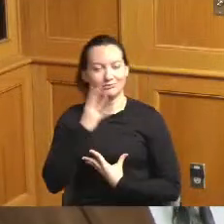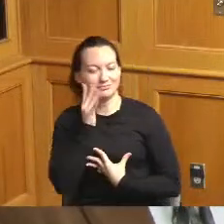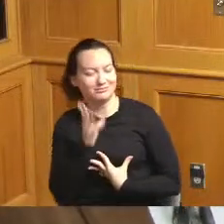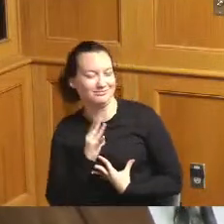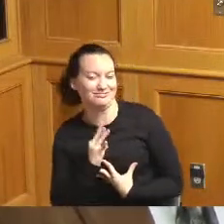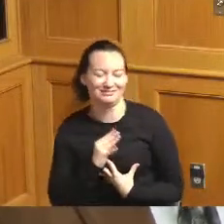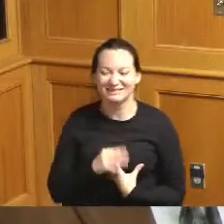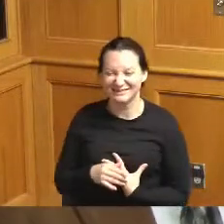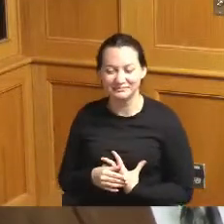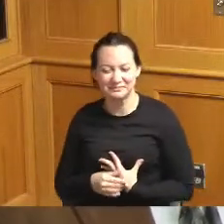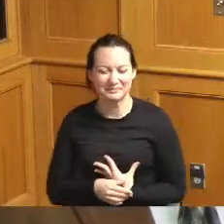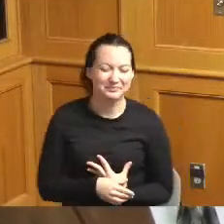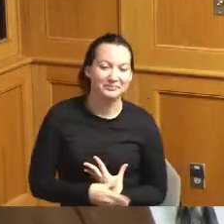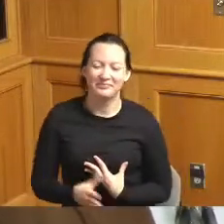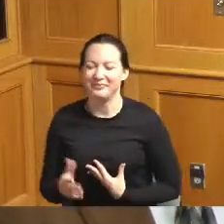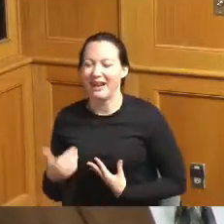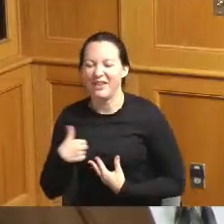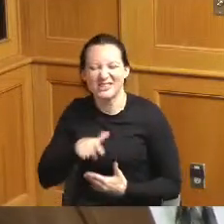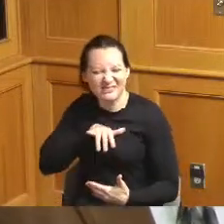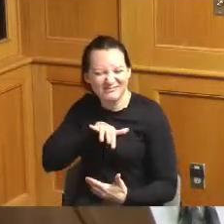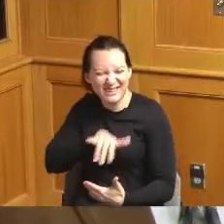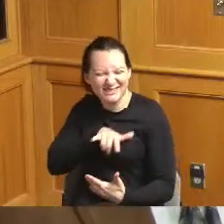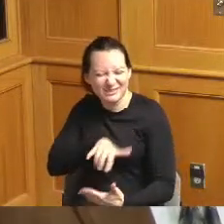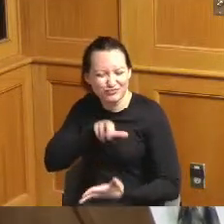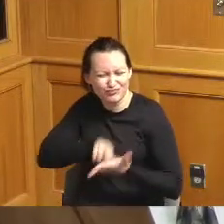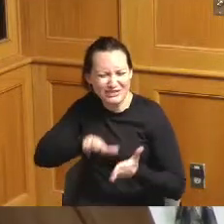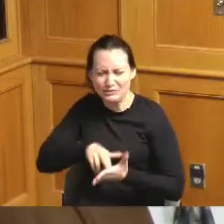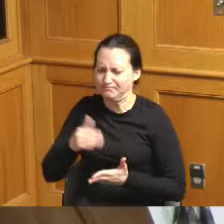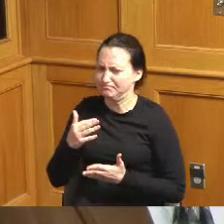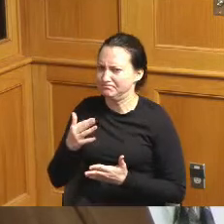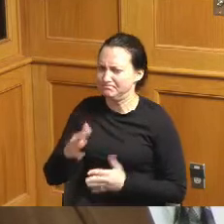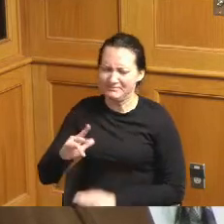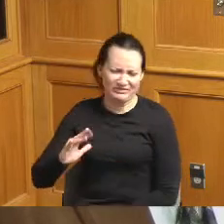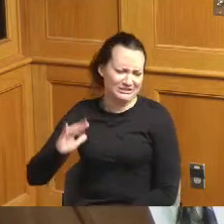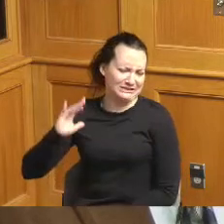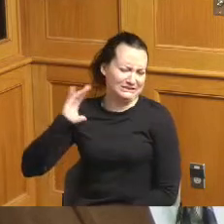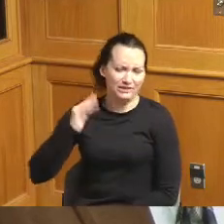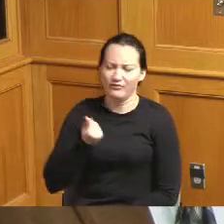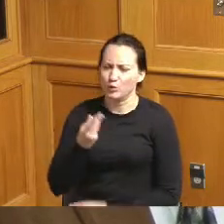we you know we did do that study and it's been a number of years ago we had a facility study